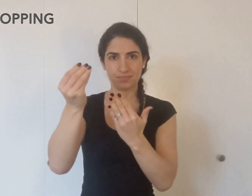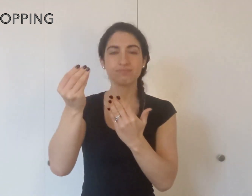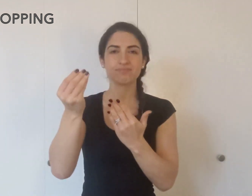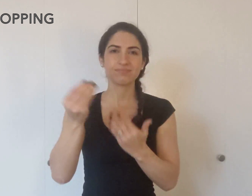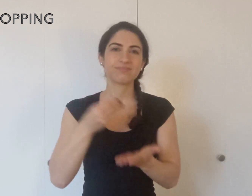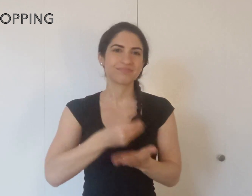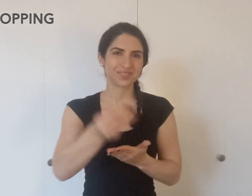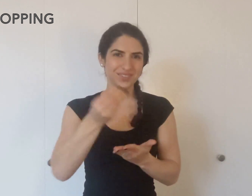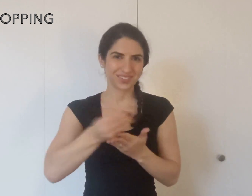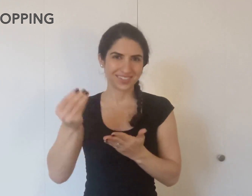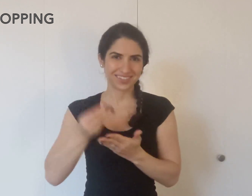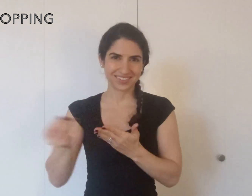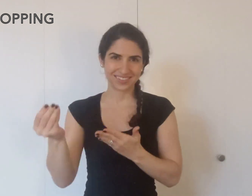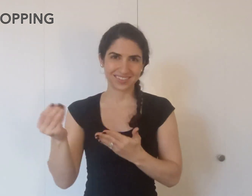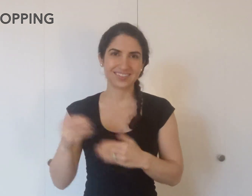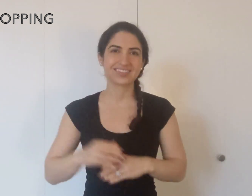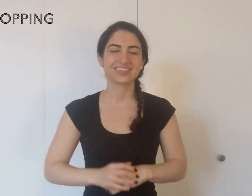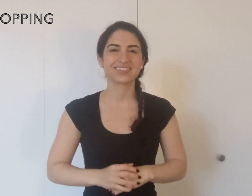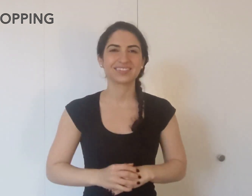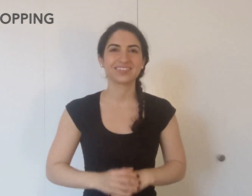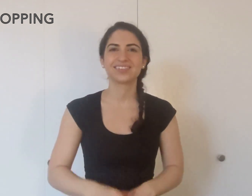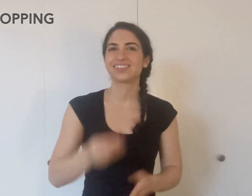SHOPPING